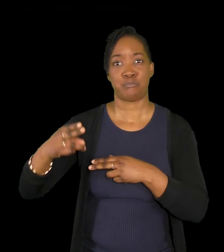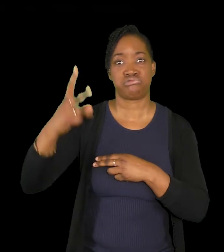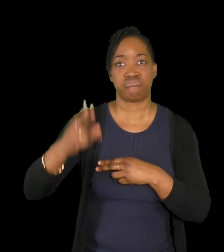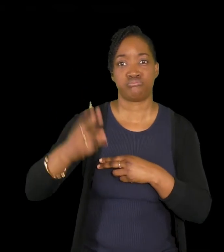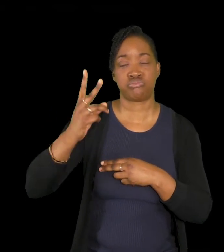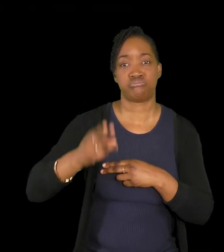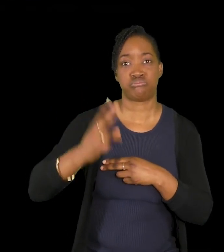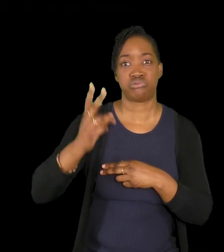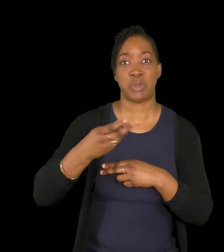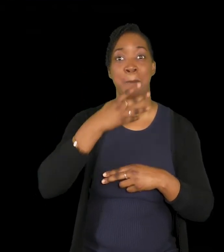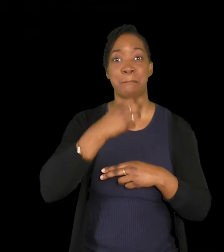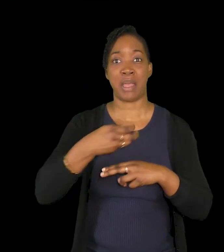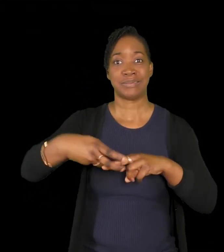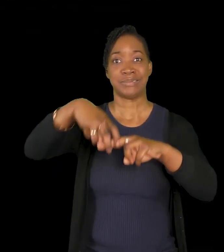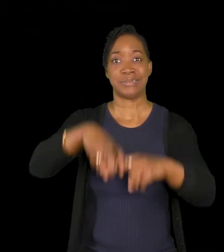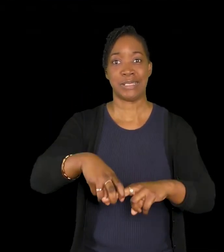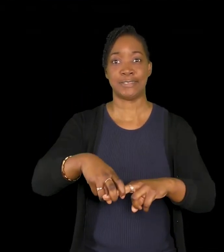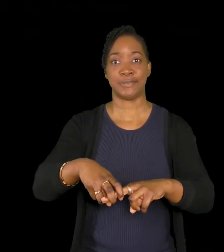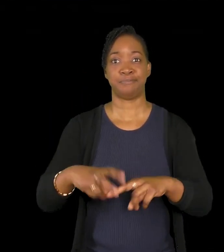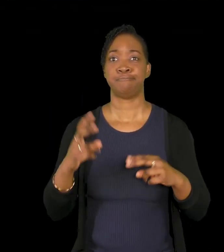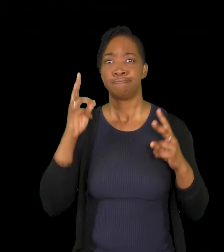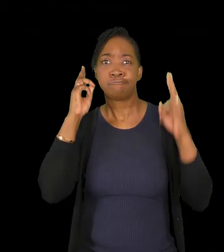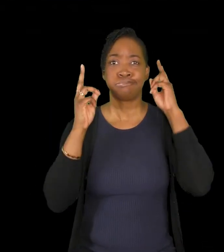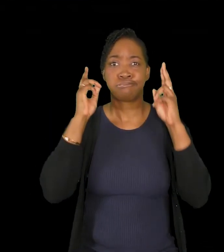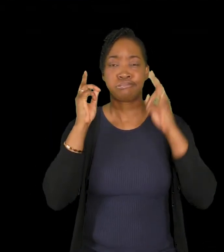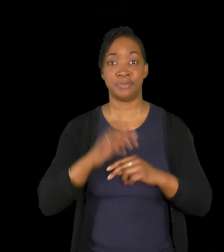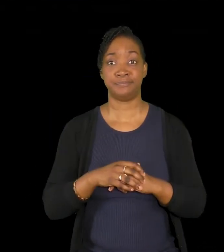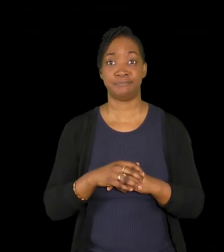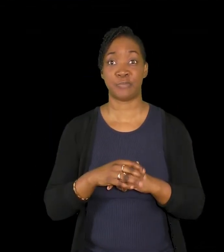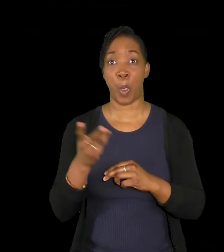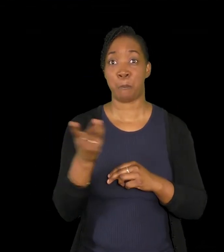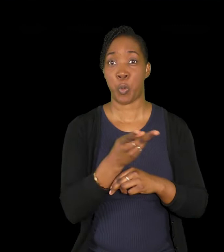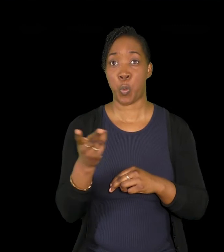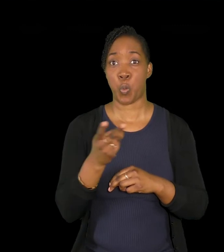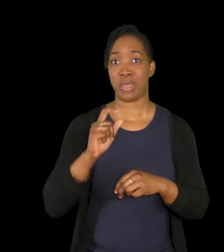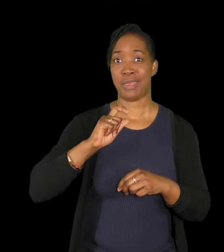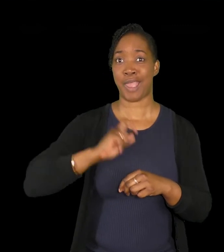who sits in the Barber’s chair in front of him. This man is also played by Eddie Murphy.